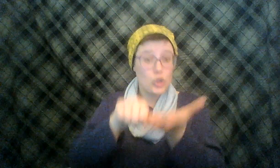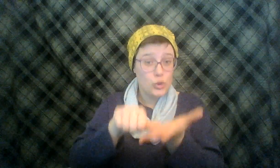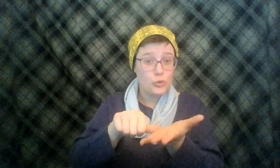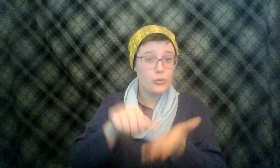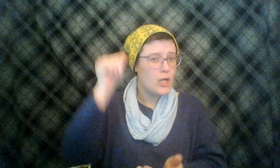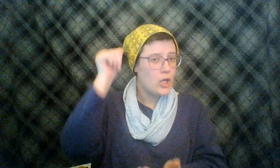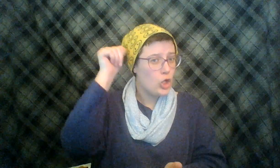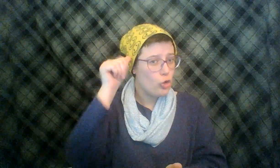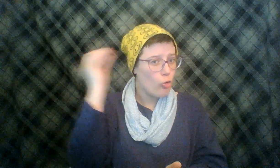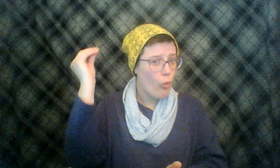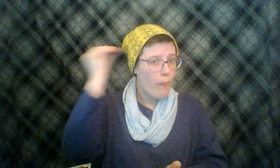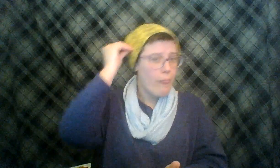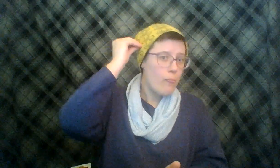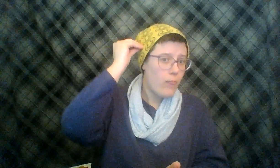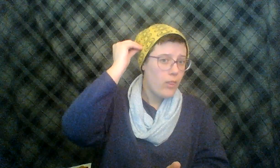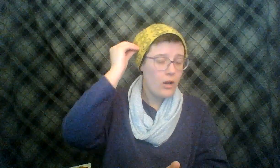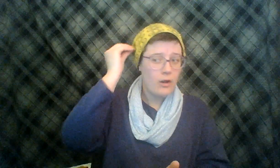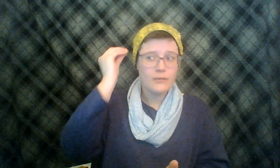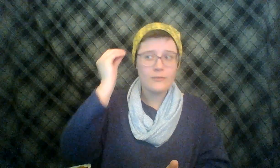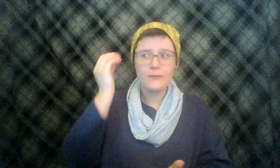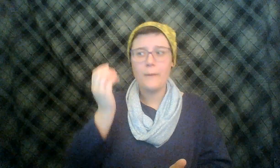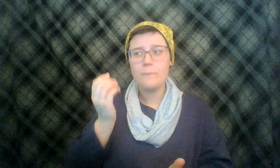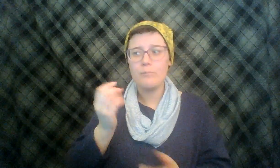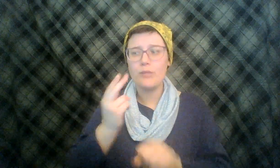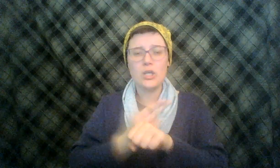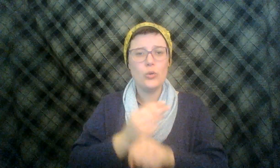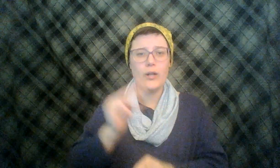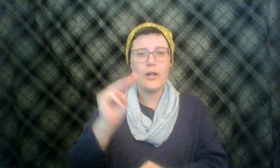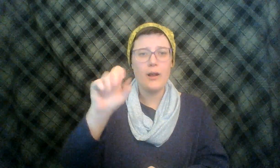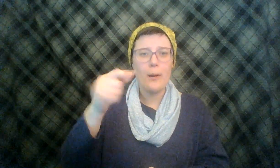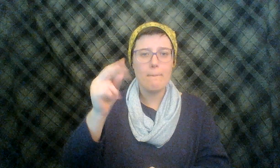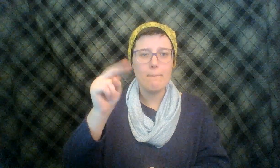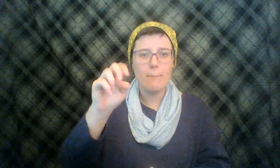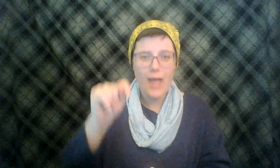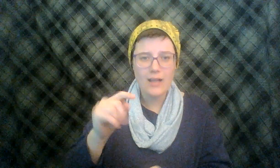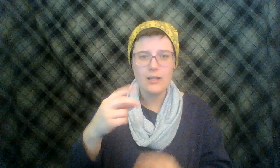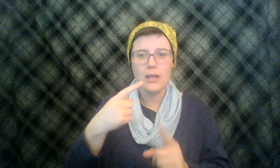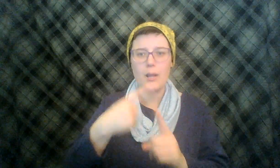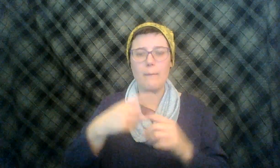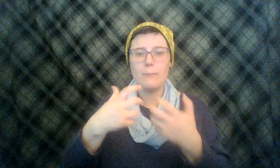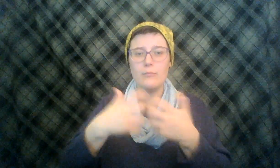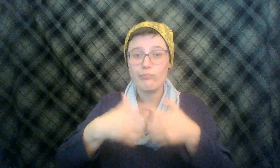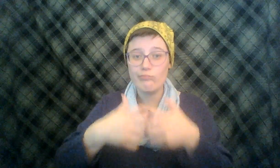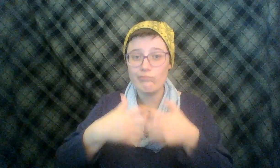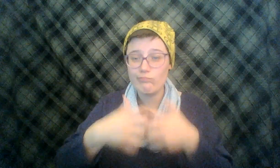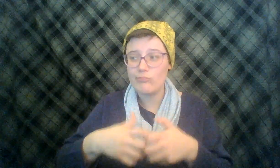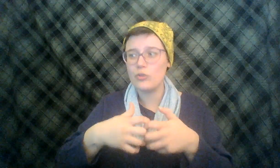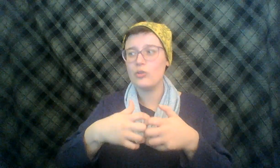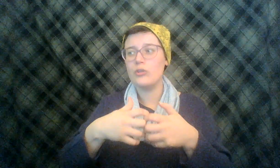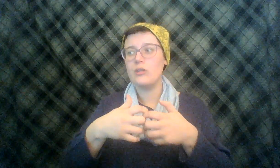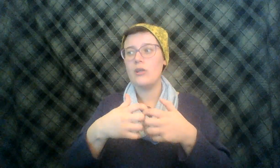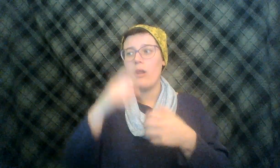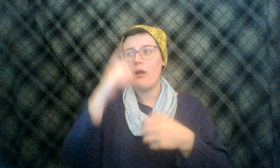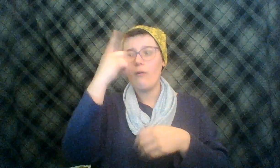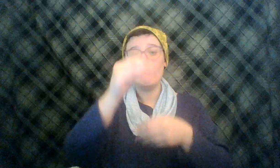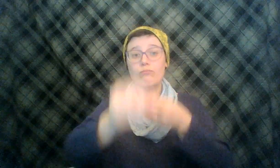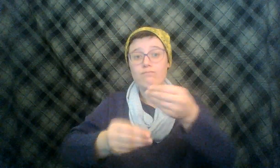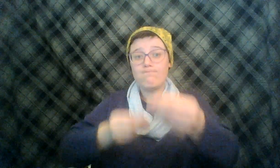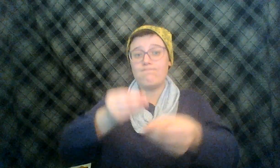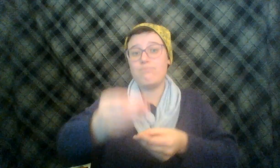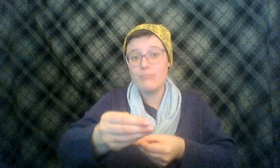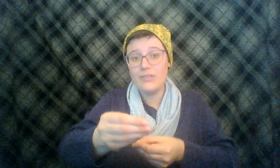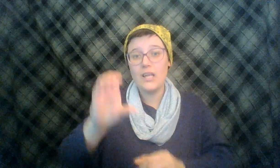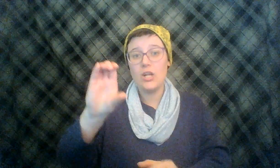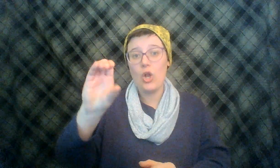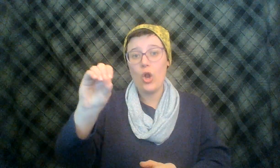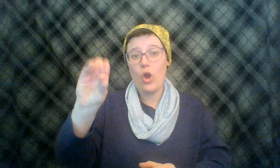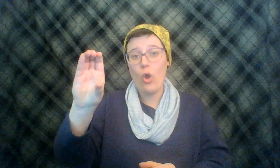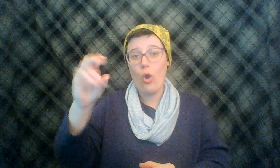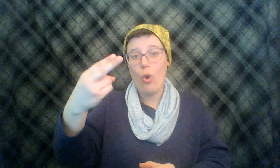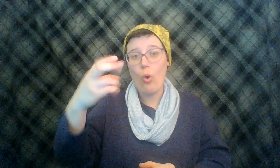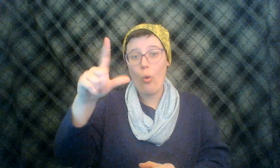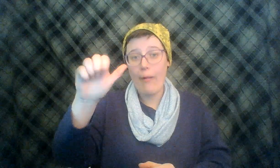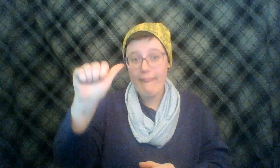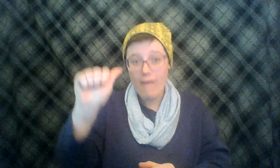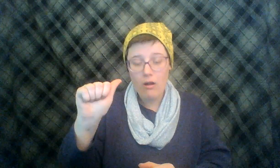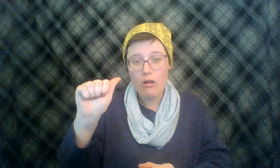it’s a surgical implant, which utilizes a magnet and machine that replaces the cochlea,